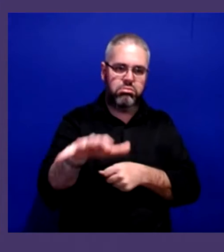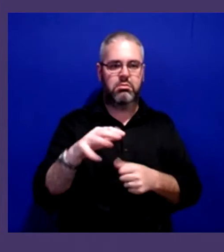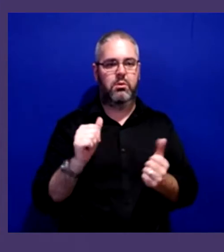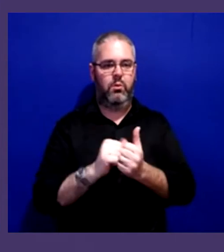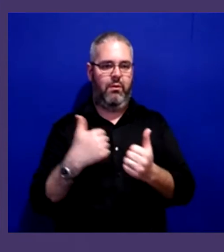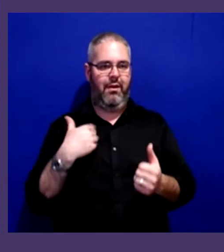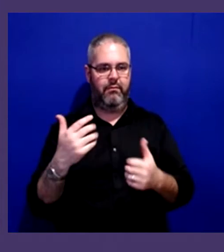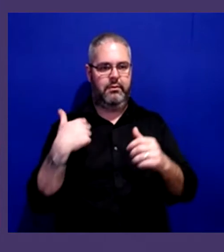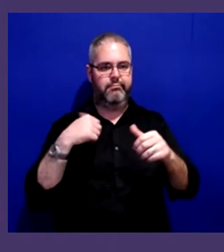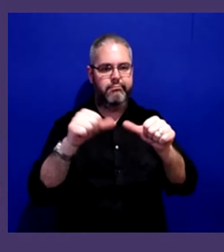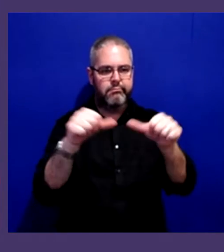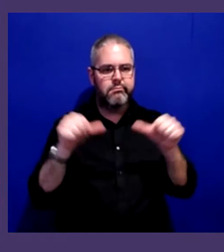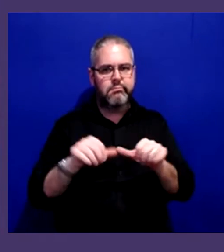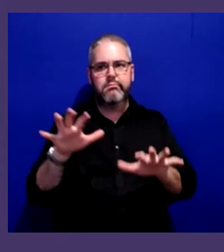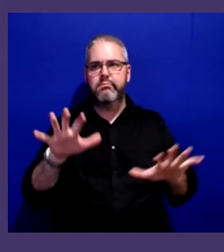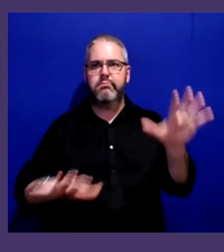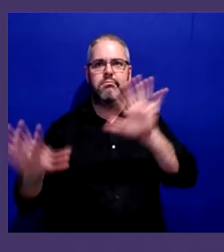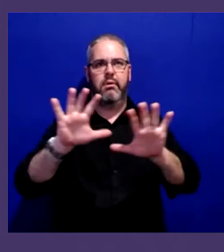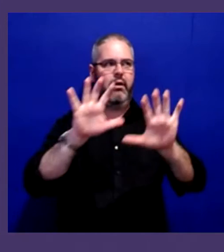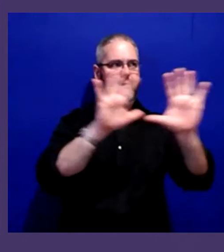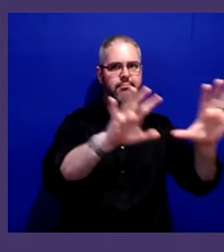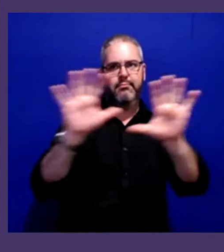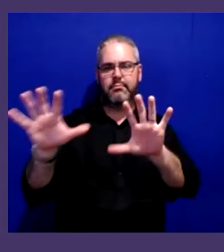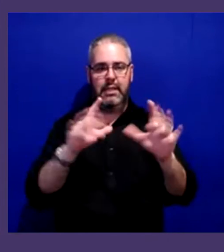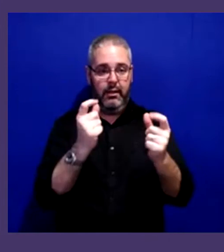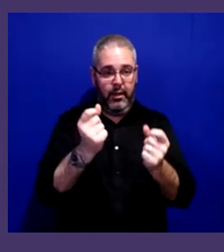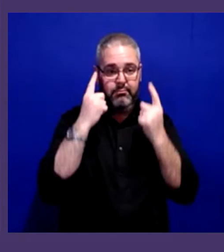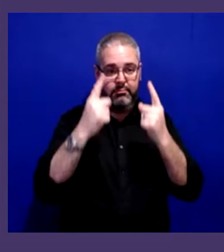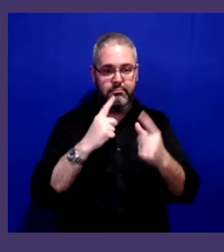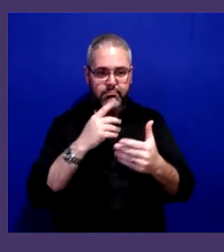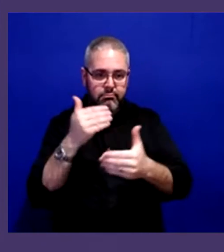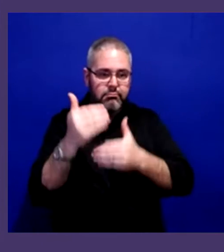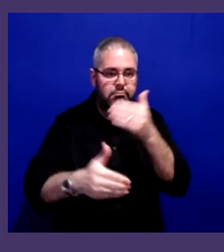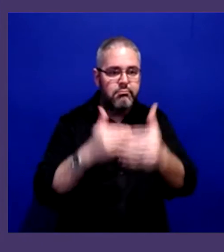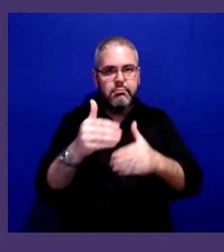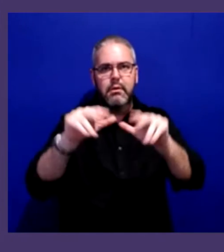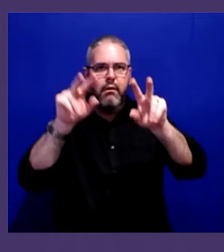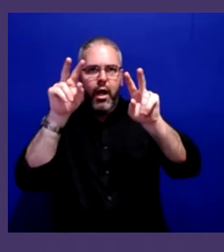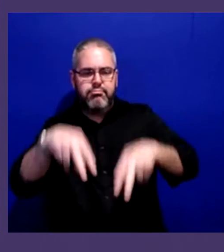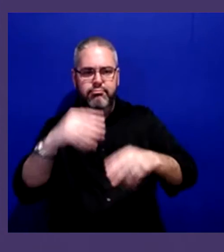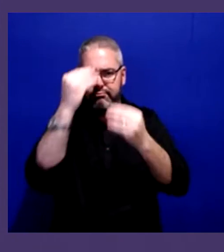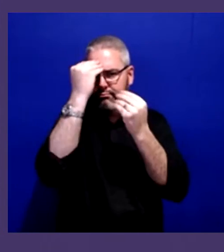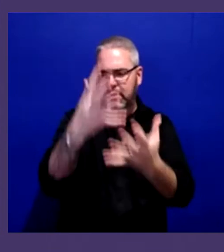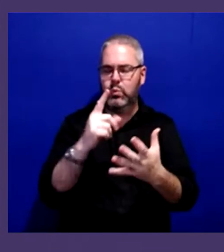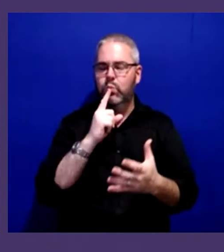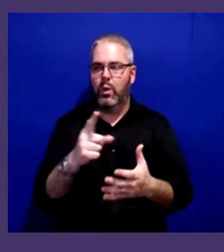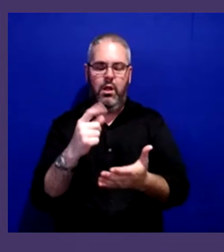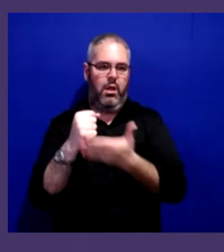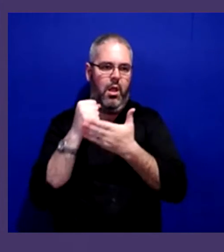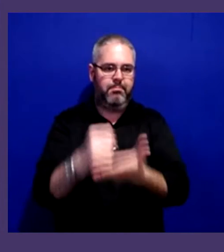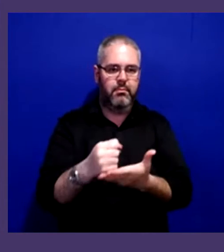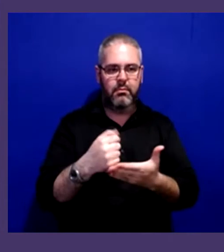make it easy for people to parse and skim content is super helpful. I find progressive disclosure,